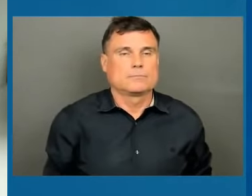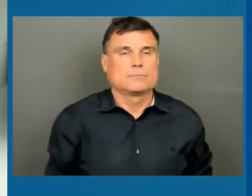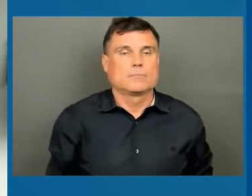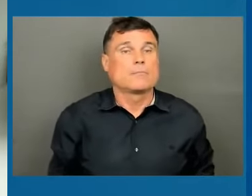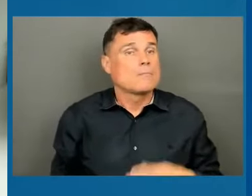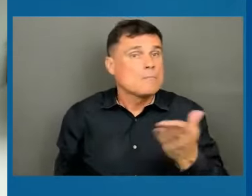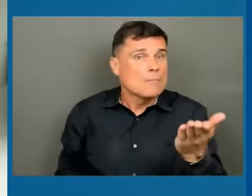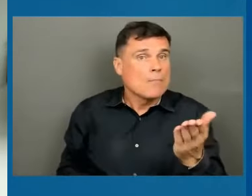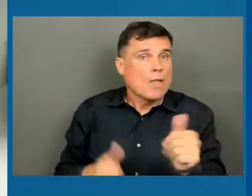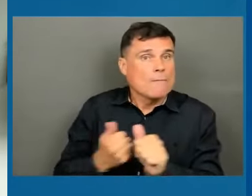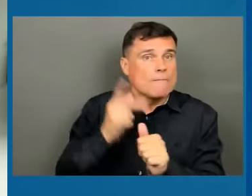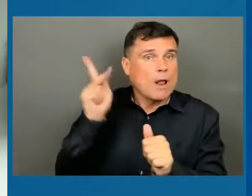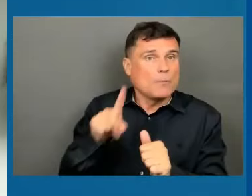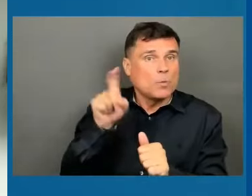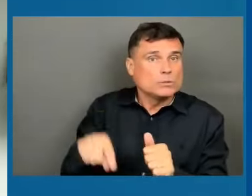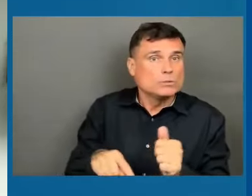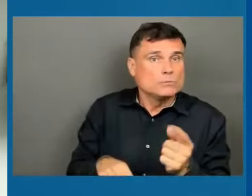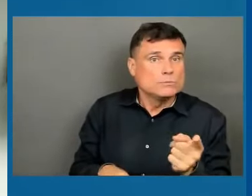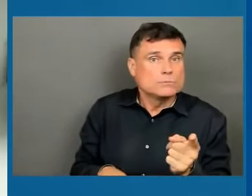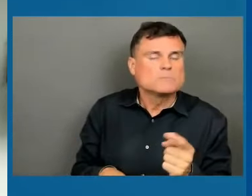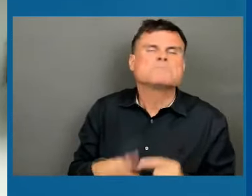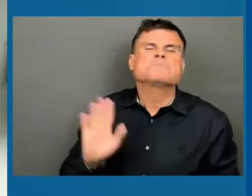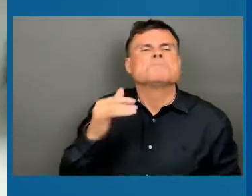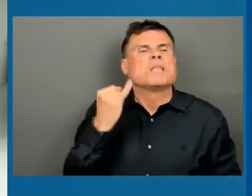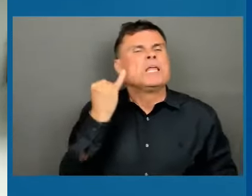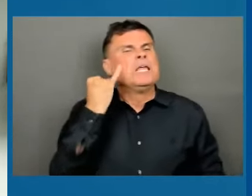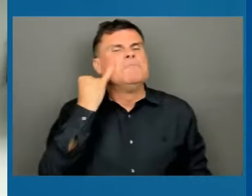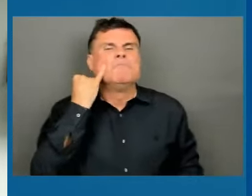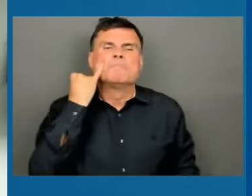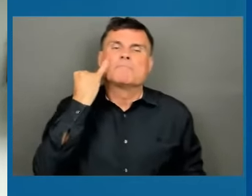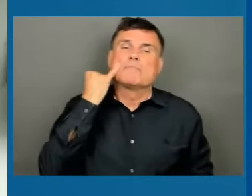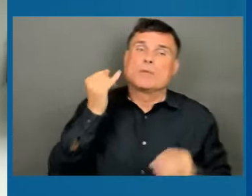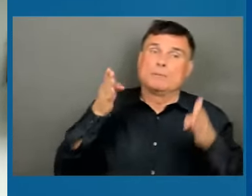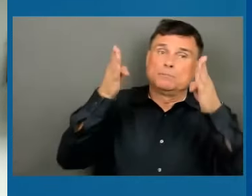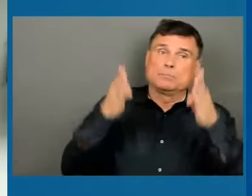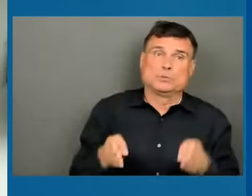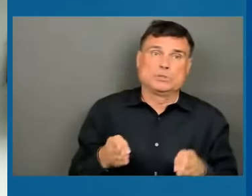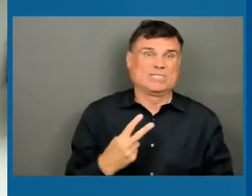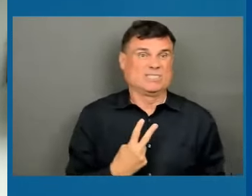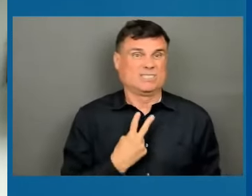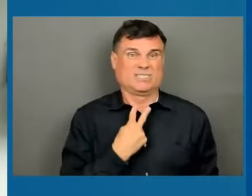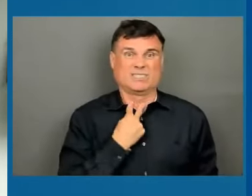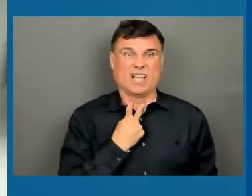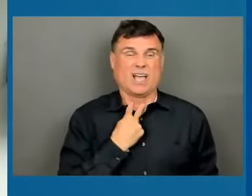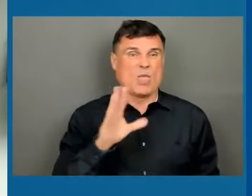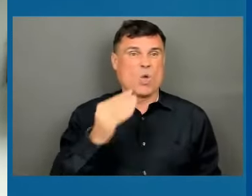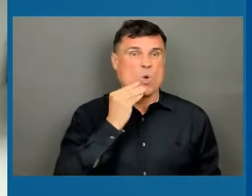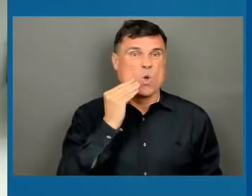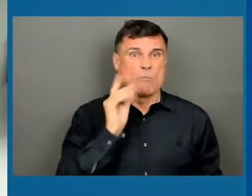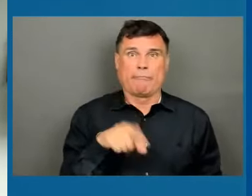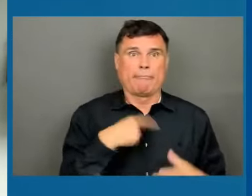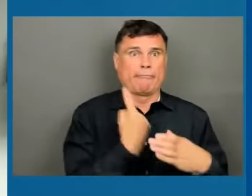emergency situation without a